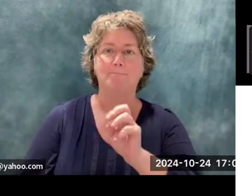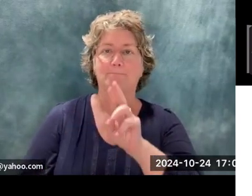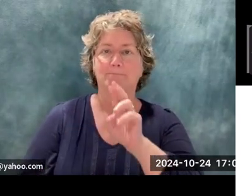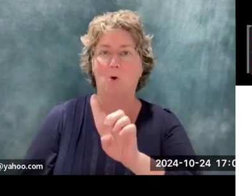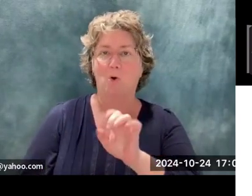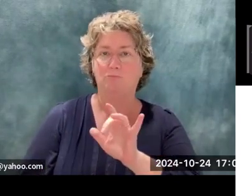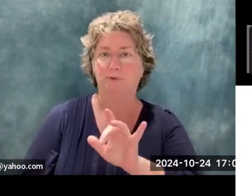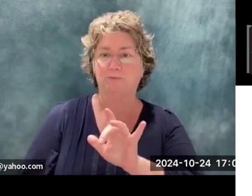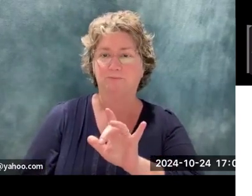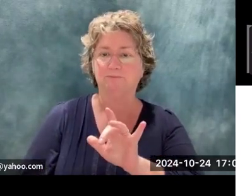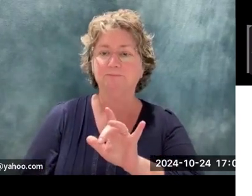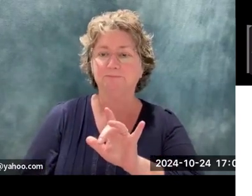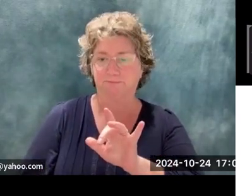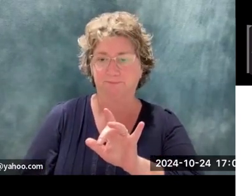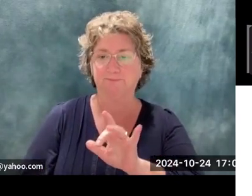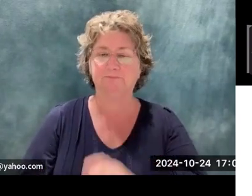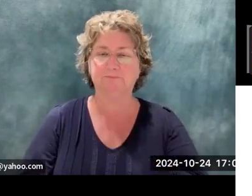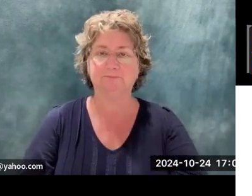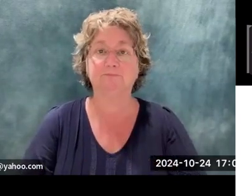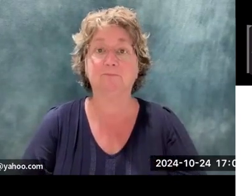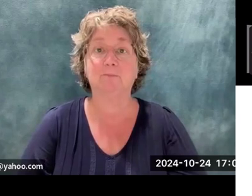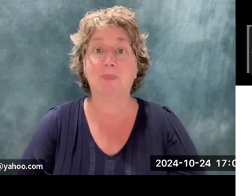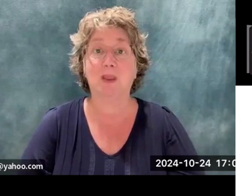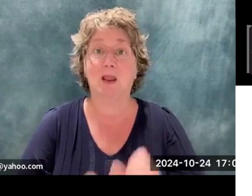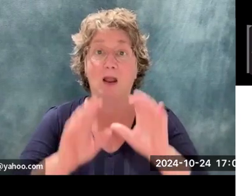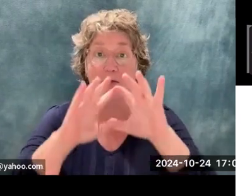After selecting the interpretation button, a menu will pop up.